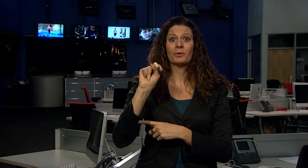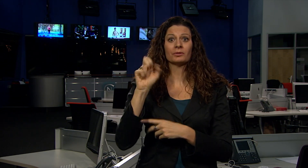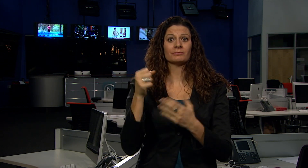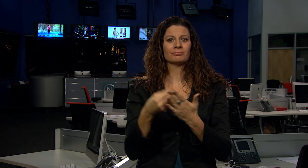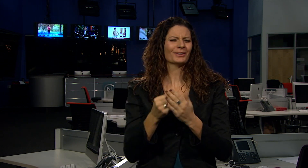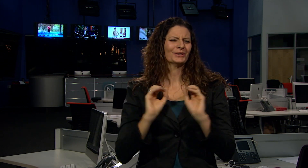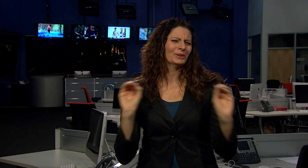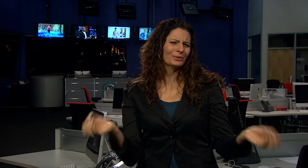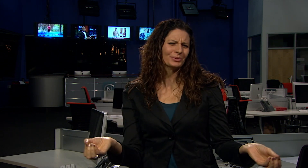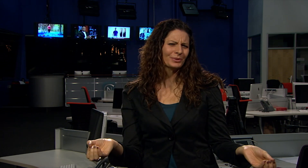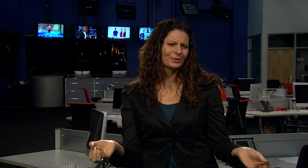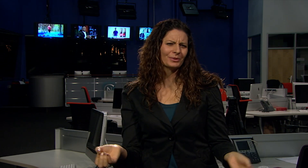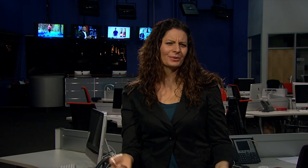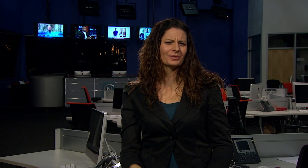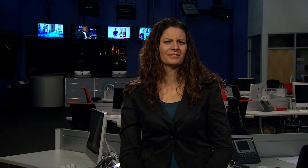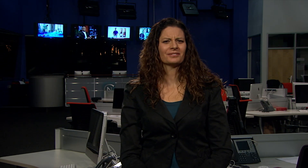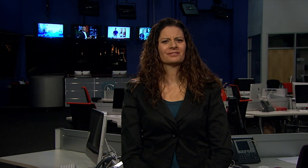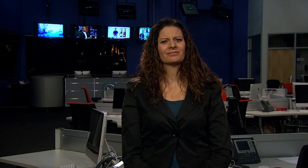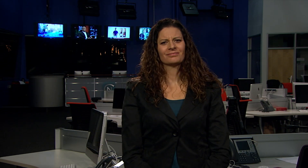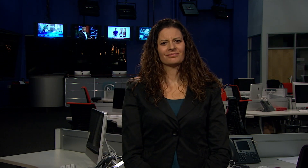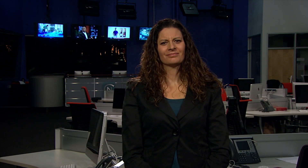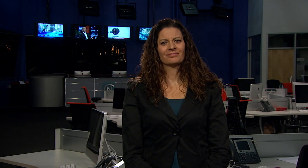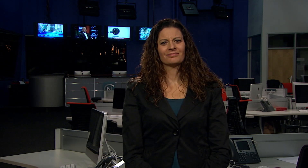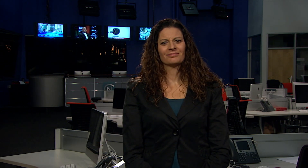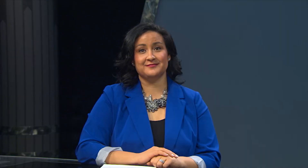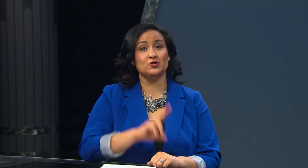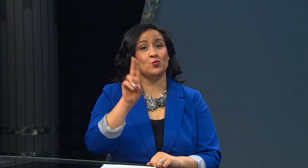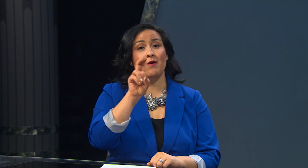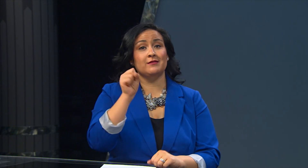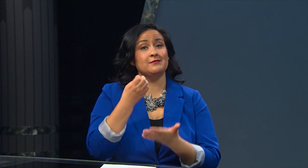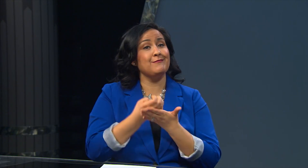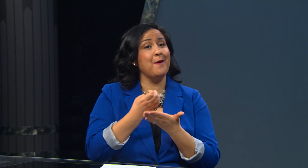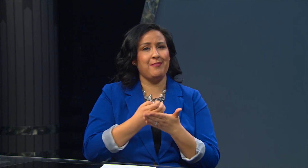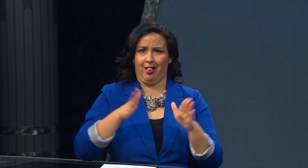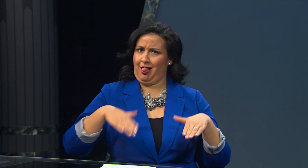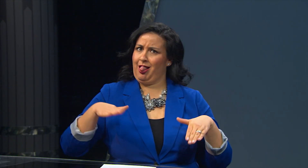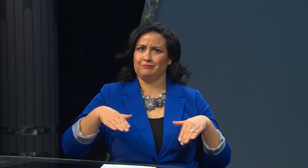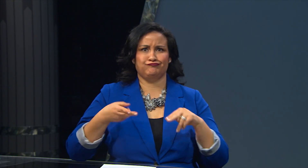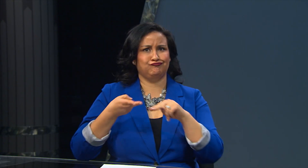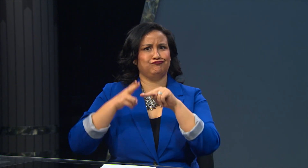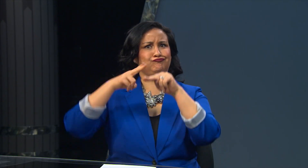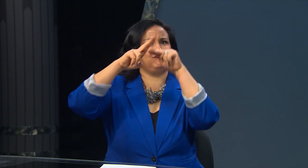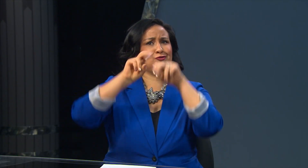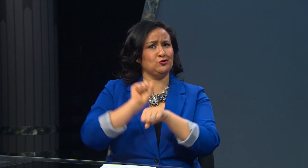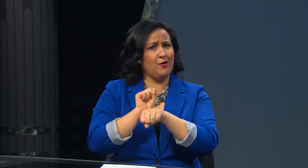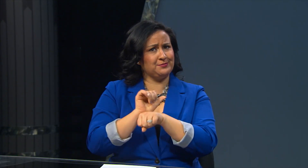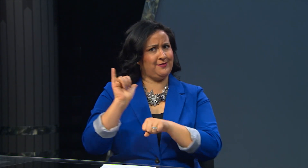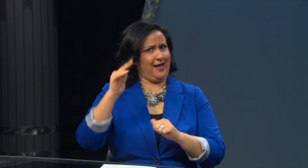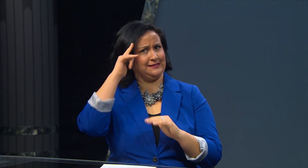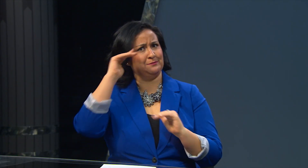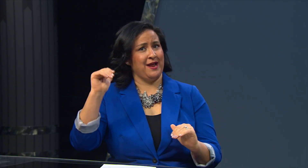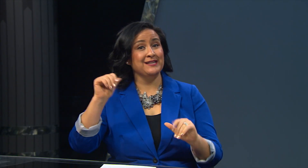PERFORMANCE BONUS' IN RECENT YEARS. THE U-S ECONOMY HAS NOT ADDED AS MANY JOBS